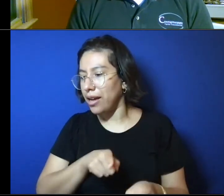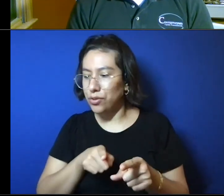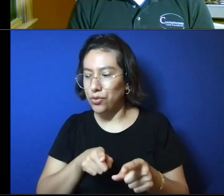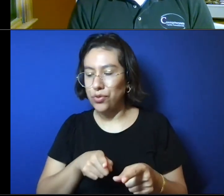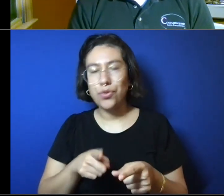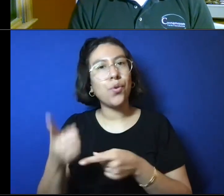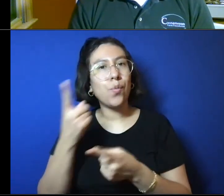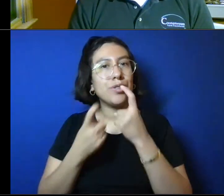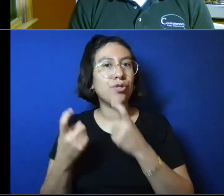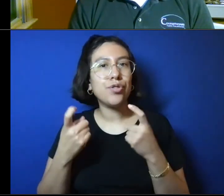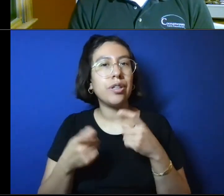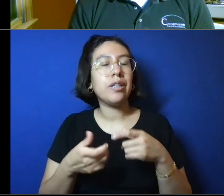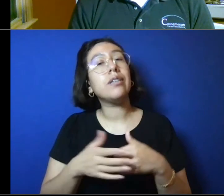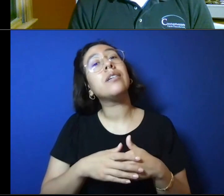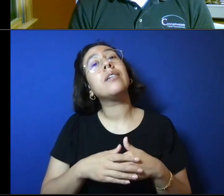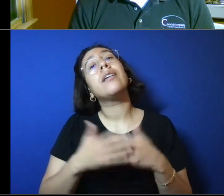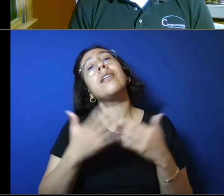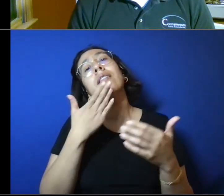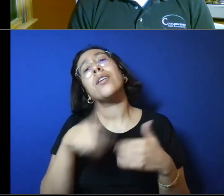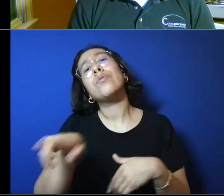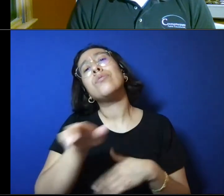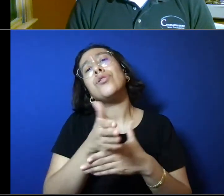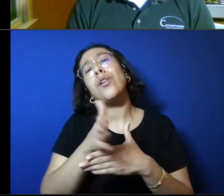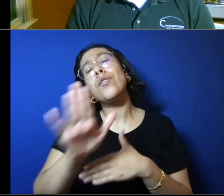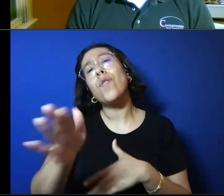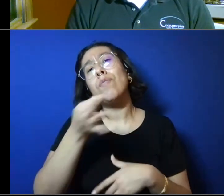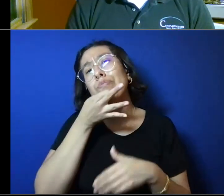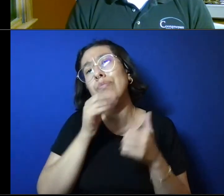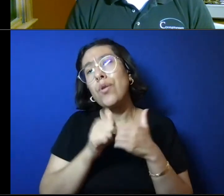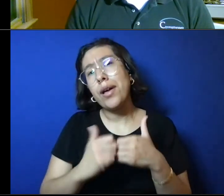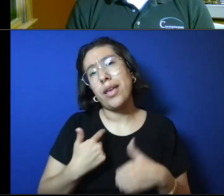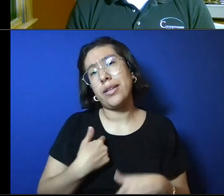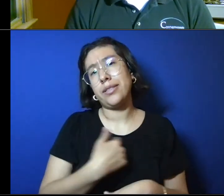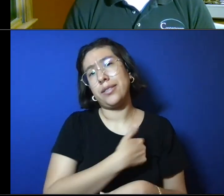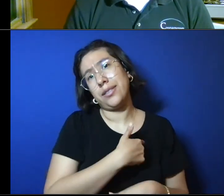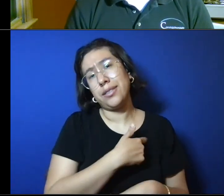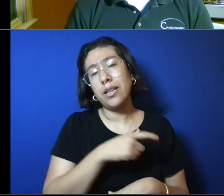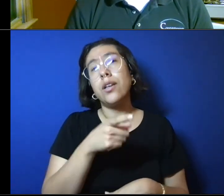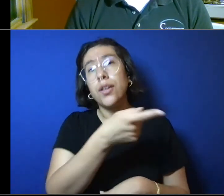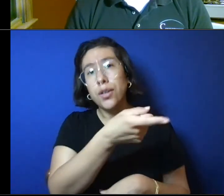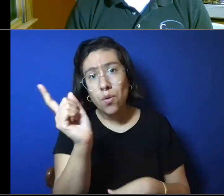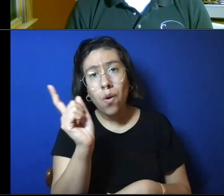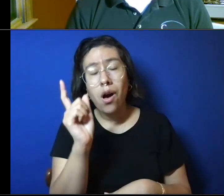And just thanks so much for sharing your expertise with us. For those of you that are